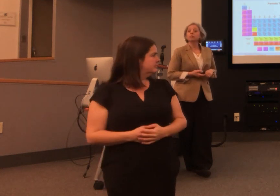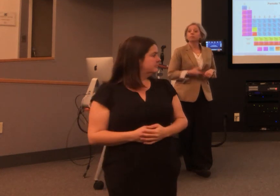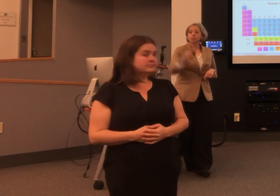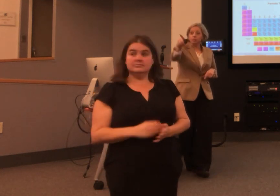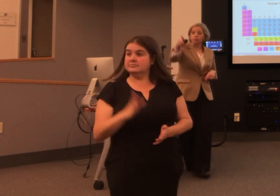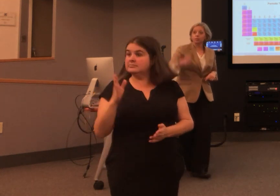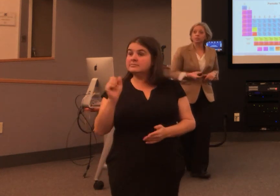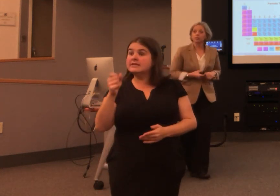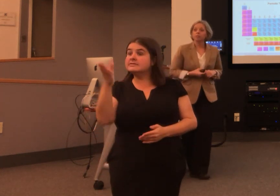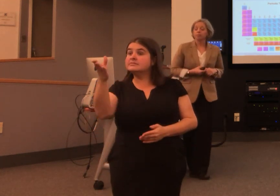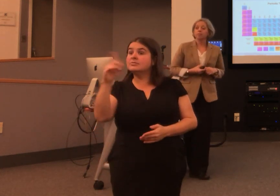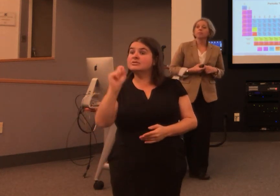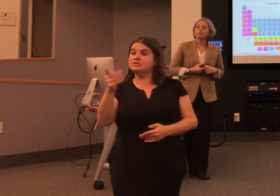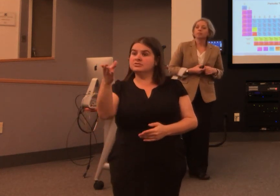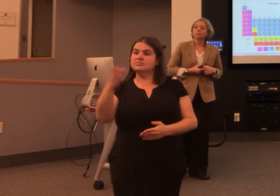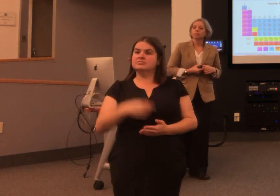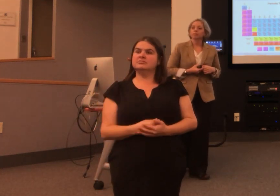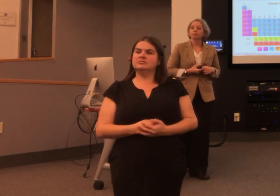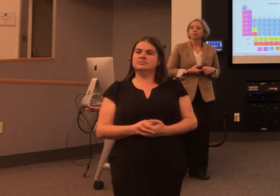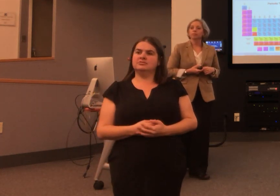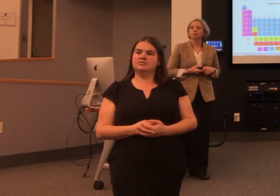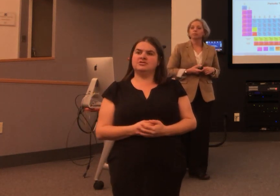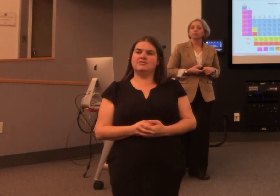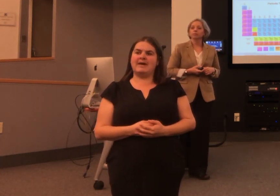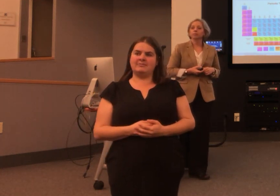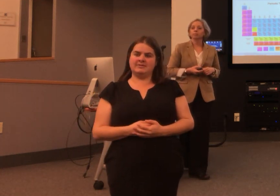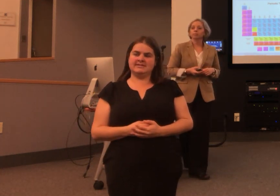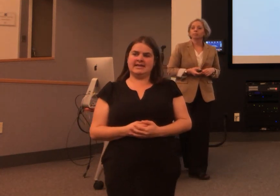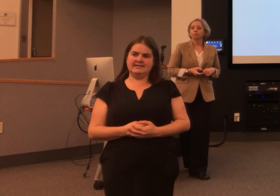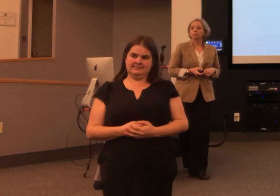Yes, ma'am, you had a question? Could you go back one slide?